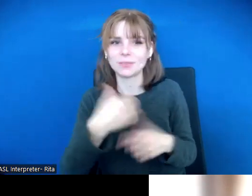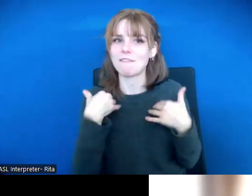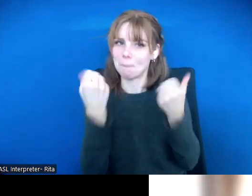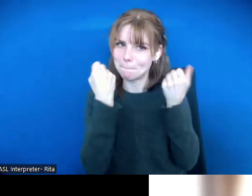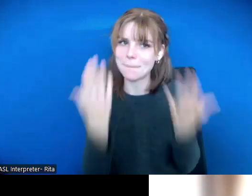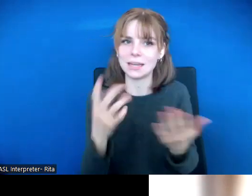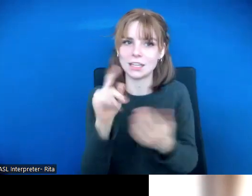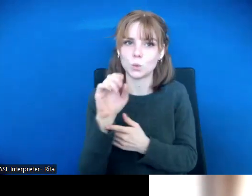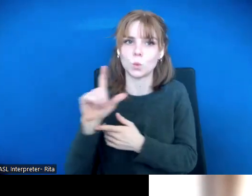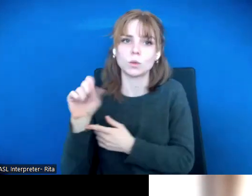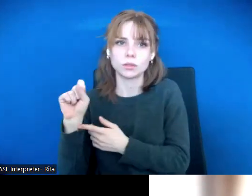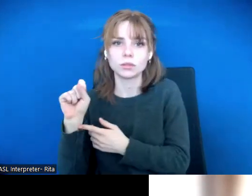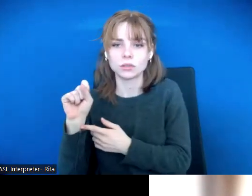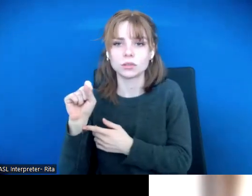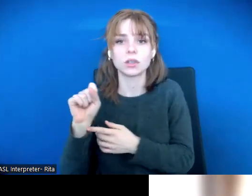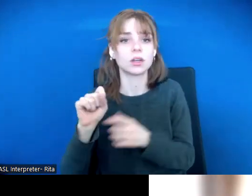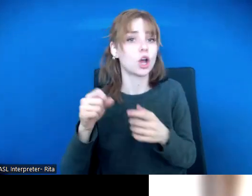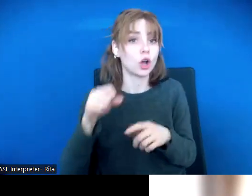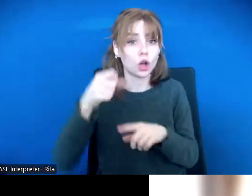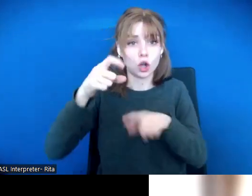There's one more question. If there's assistive technology for dressing one's self?